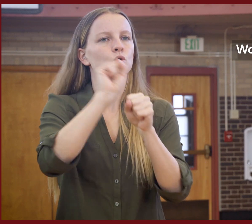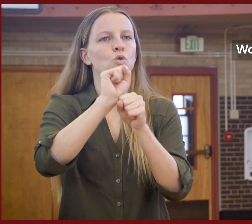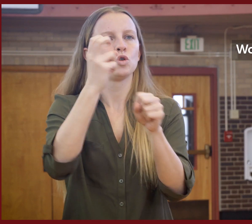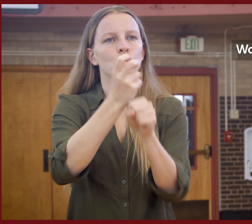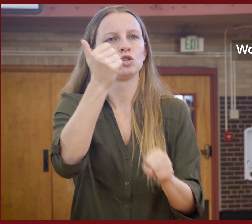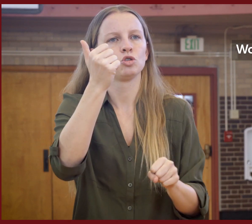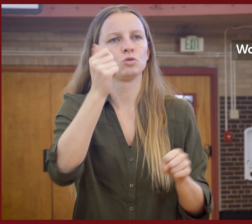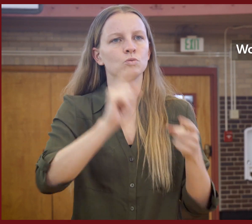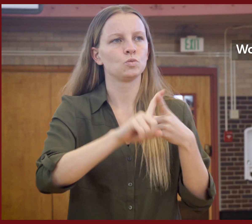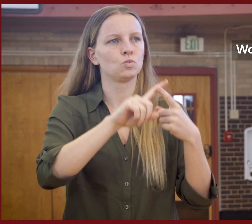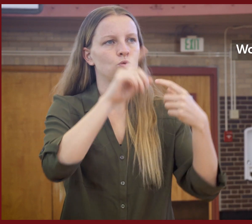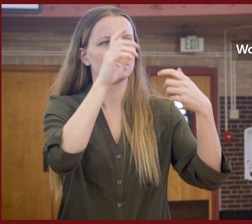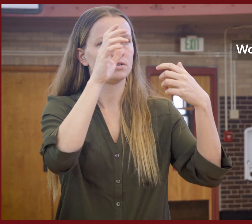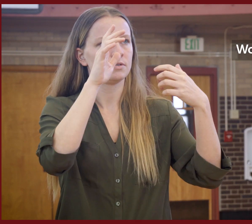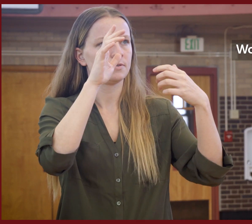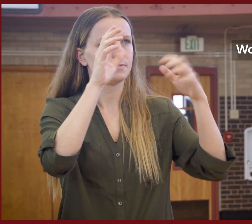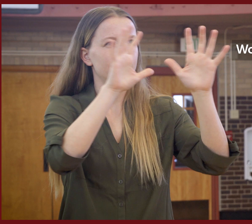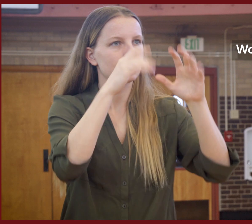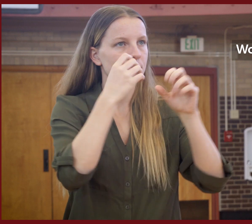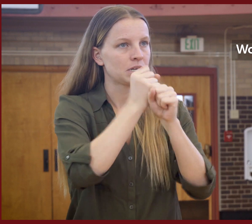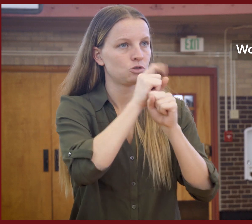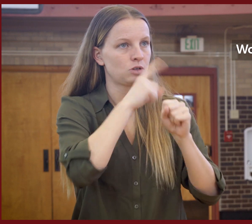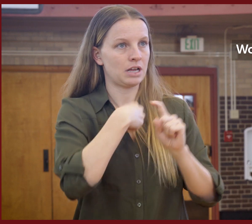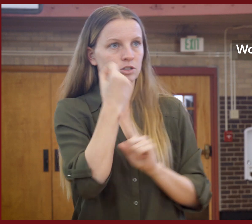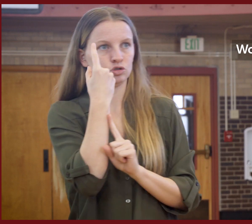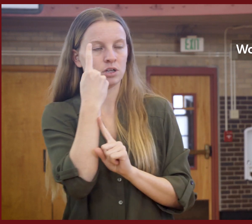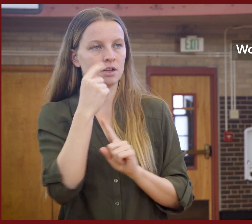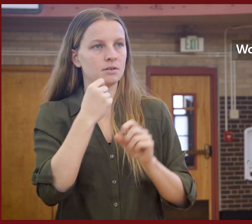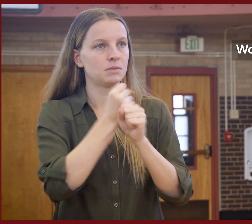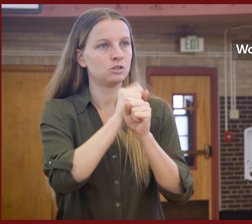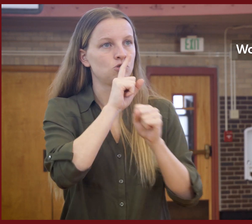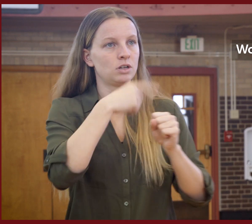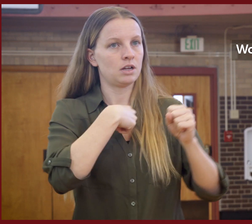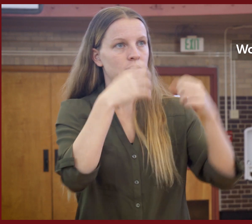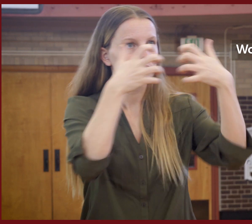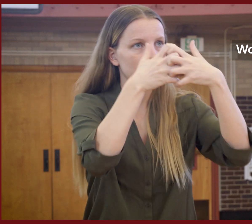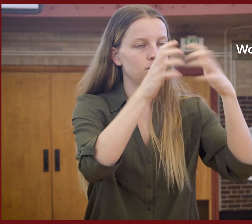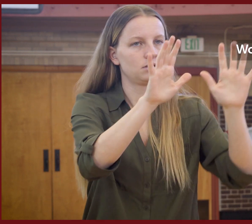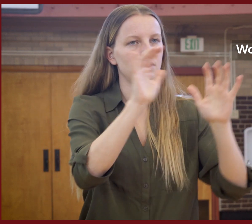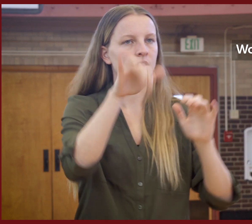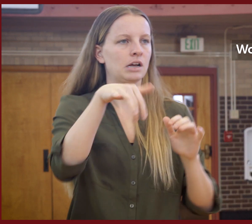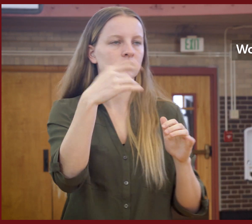And I had to work harder to make sure that I understood and to make sure they understood me.